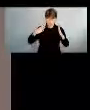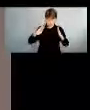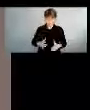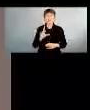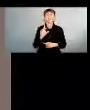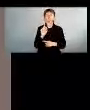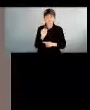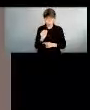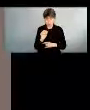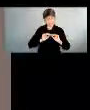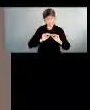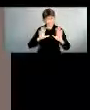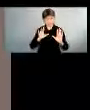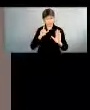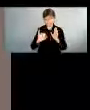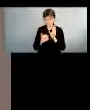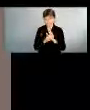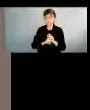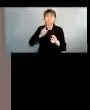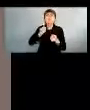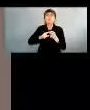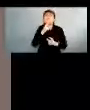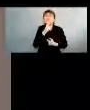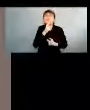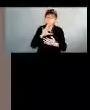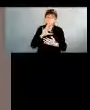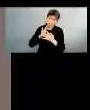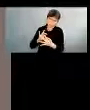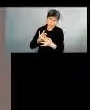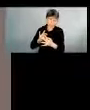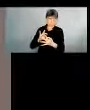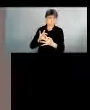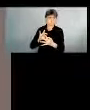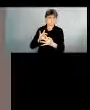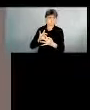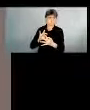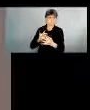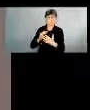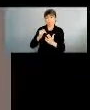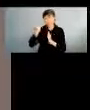they will connect with through this project. Again, this could include artists, collaborators,